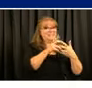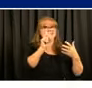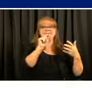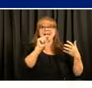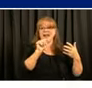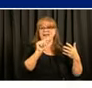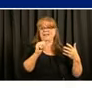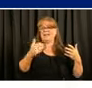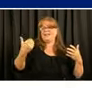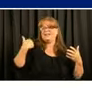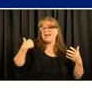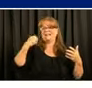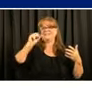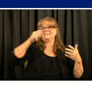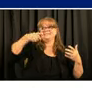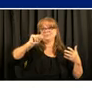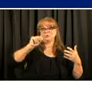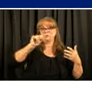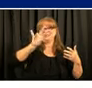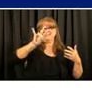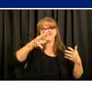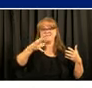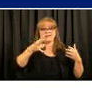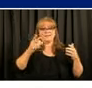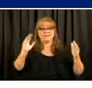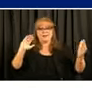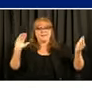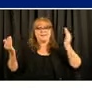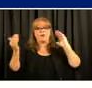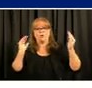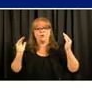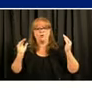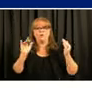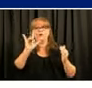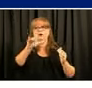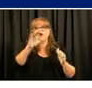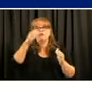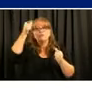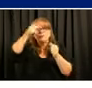reproductive number that r value which corresponds to on average how many coloradans are infected